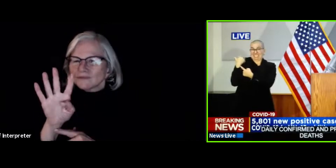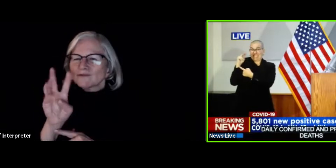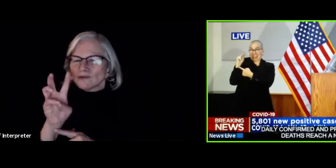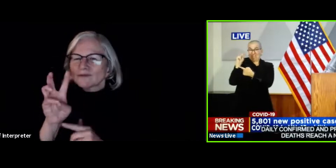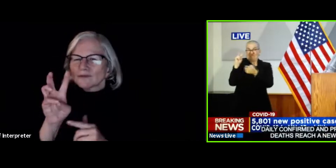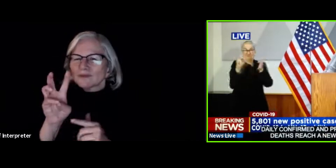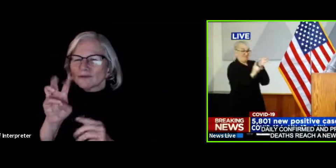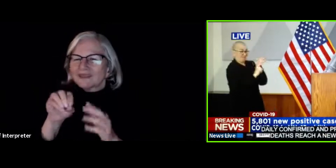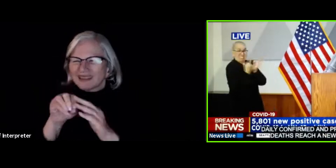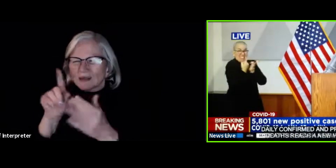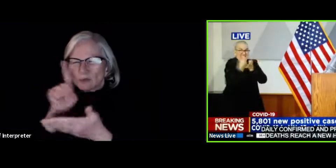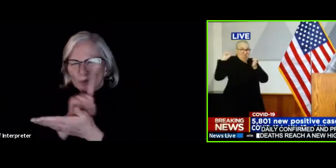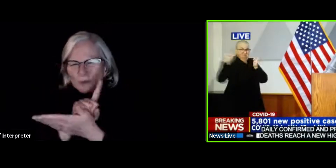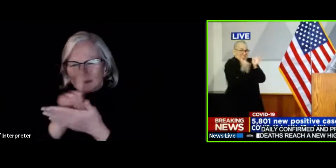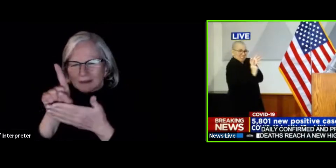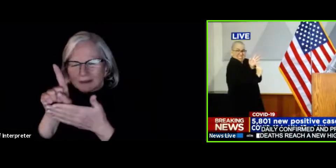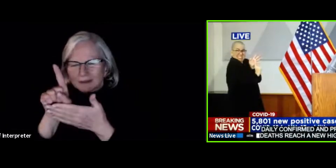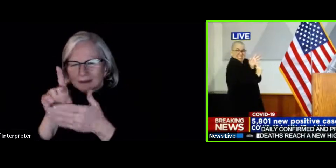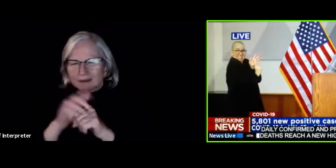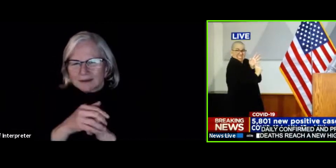CONFIRMED DEATHS PER DAY THAT WEEK.